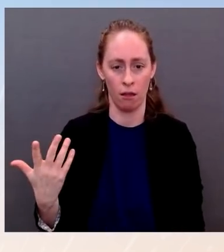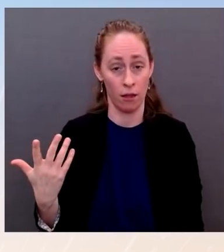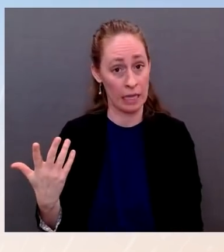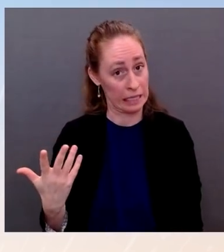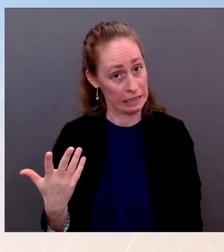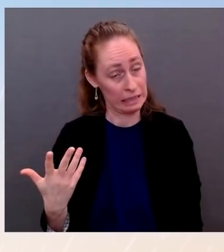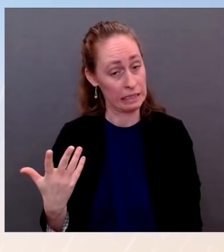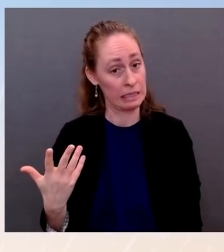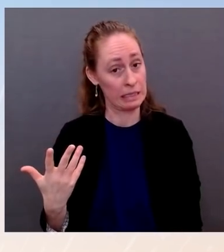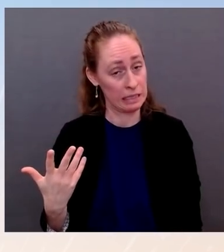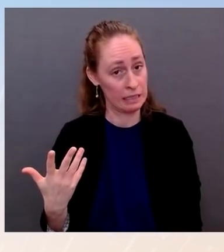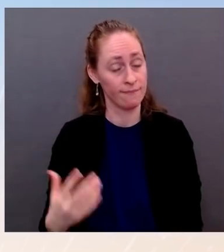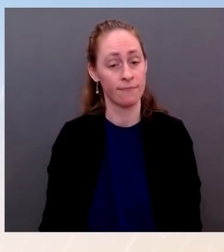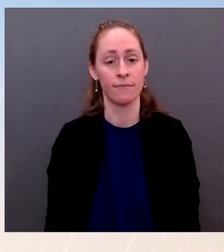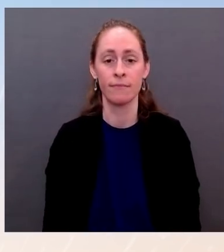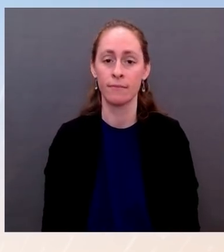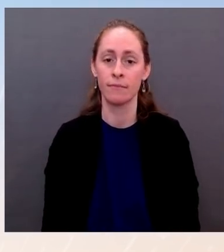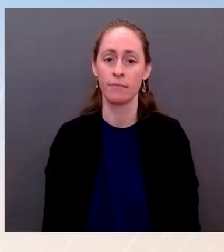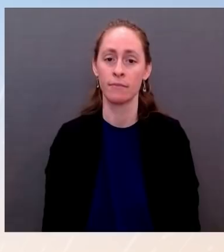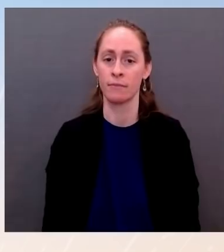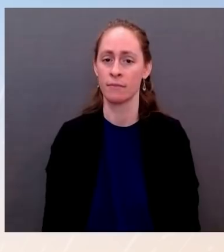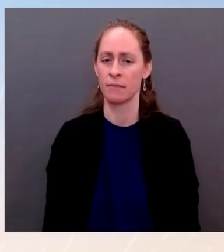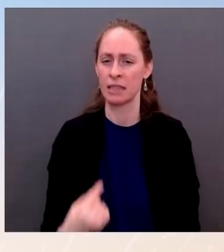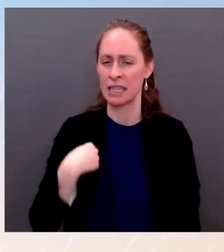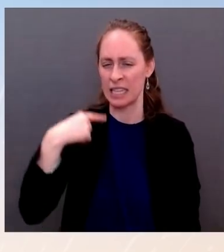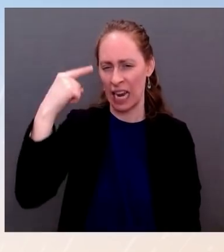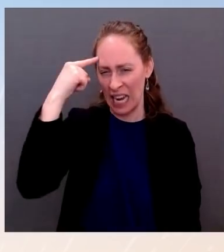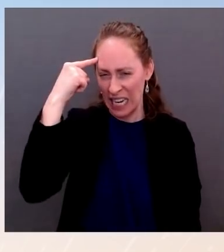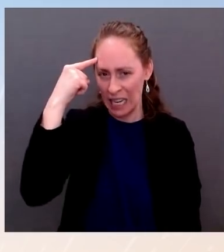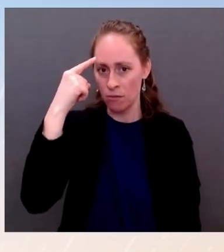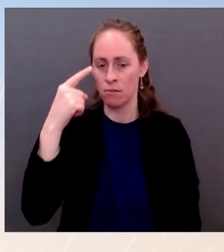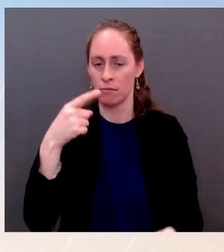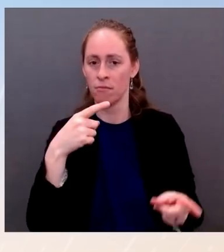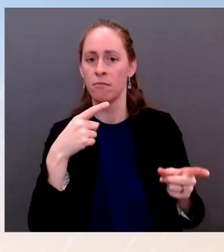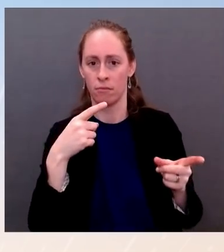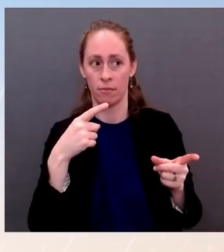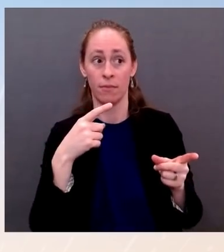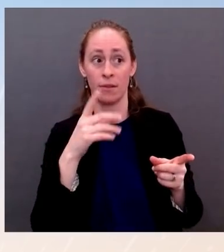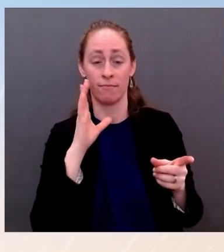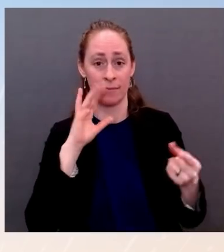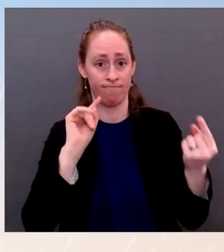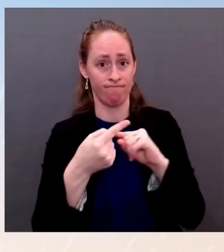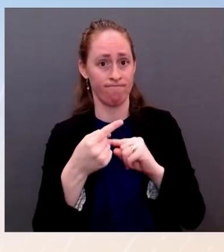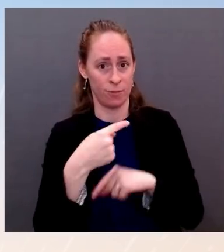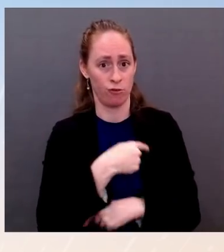as a result of that in the eyes of the rest of the world, most notably in the eyes of our European partners and allies.